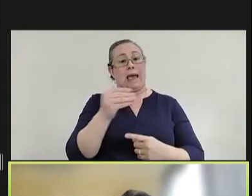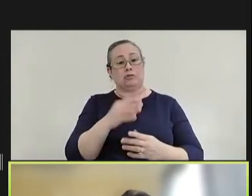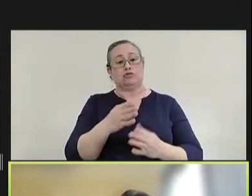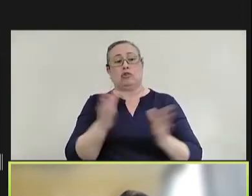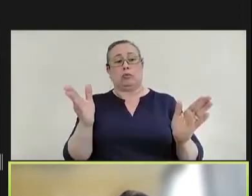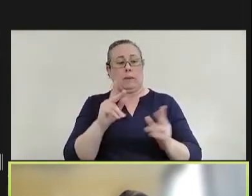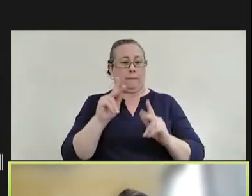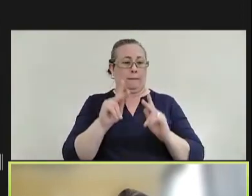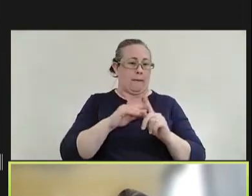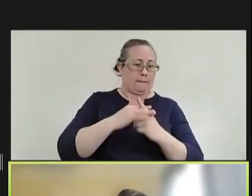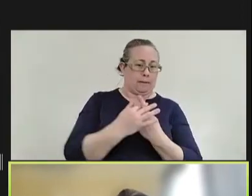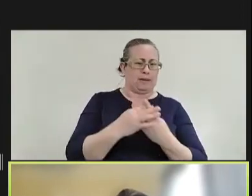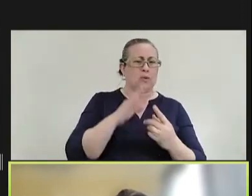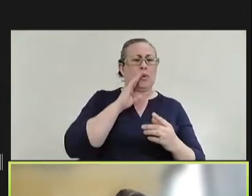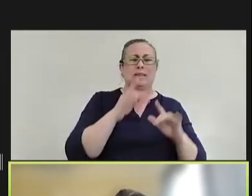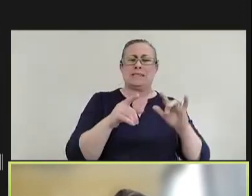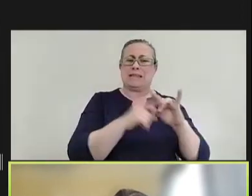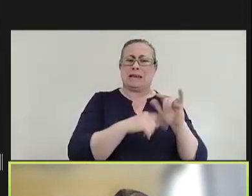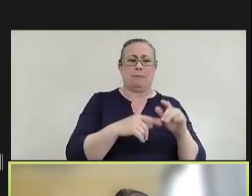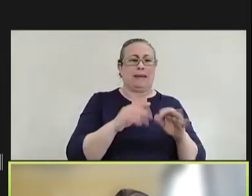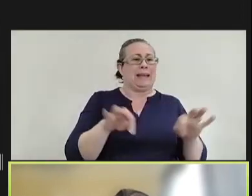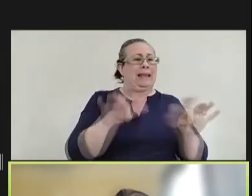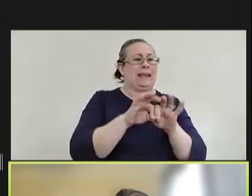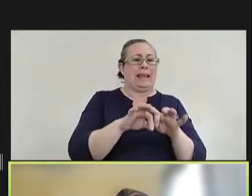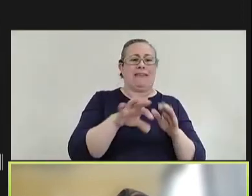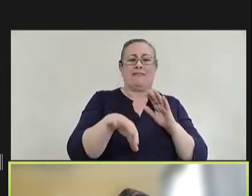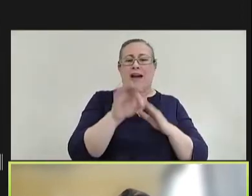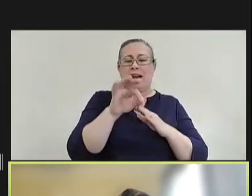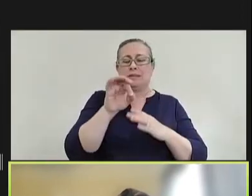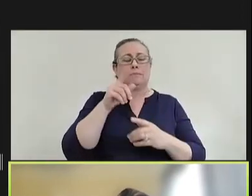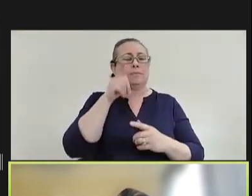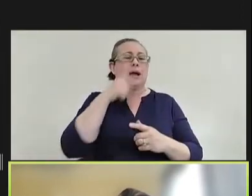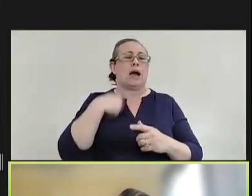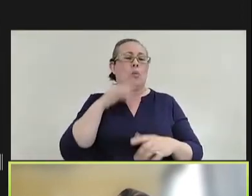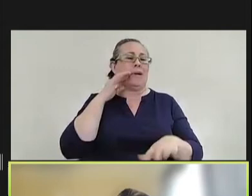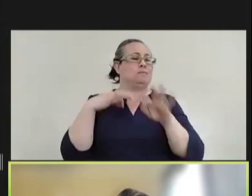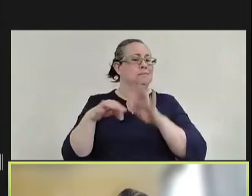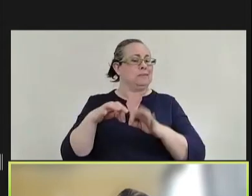findings and insights here because I'll go through it in the subsequent slides. So can we